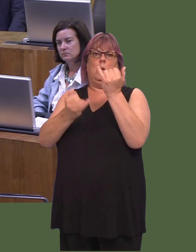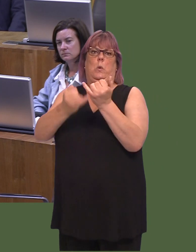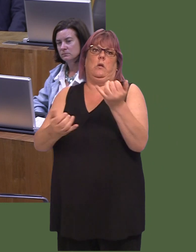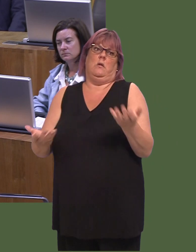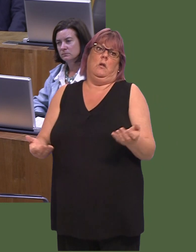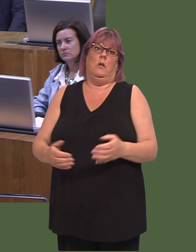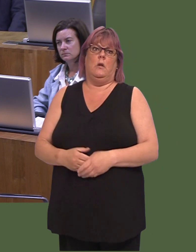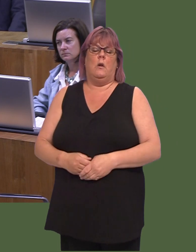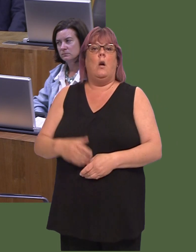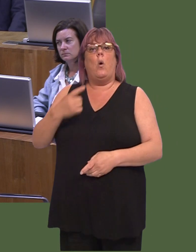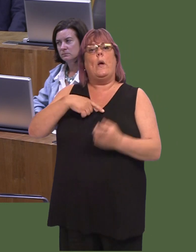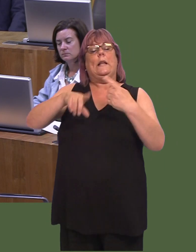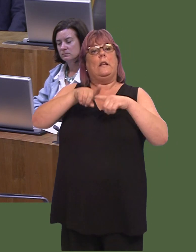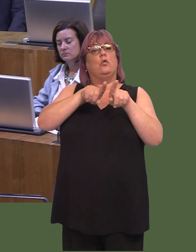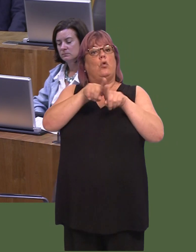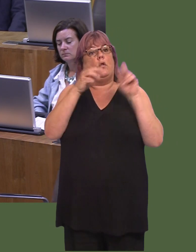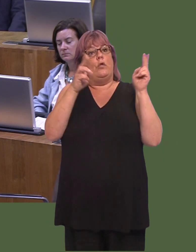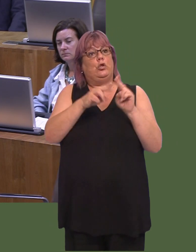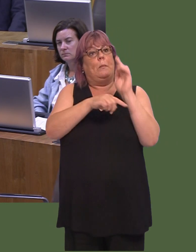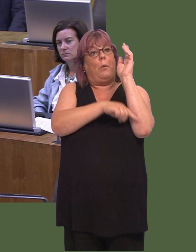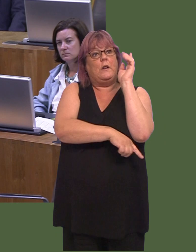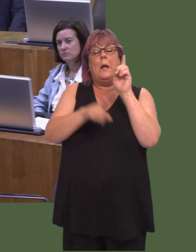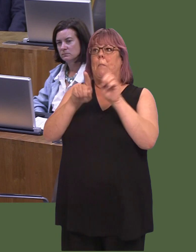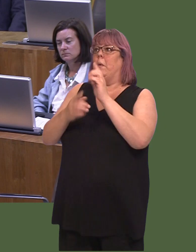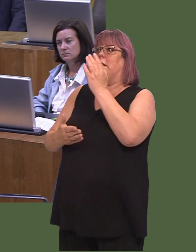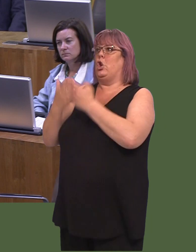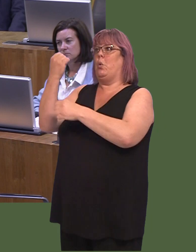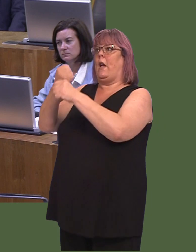Yes, we have, of course, our plans to tackle poverty, but we do need a change of Government